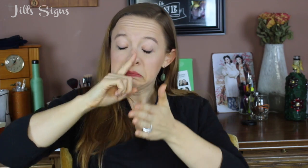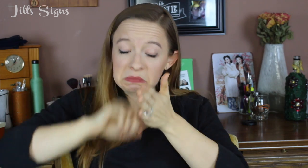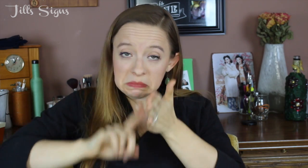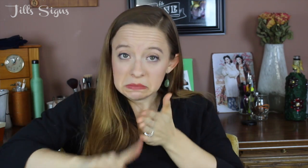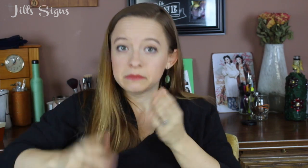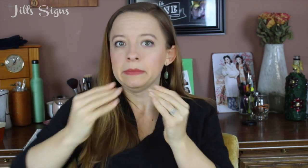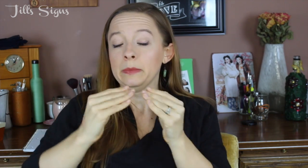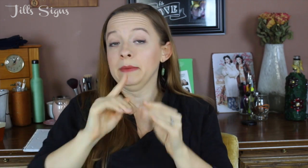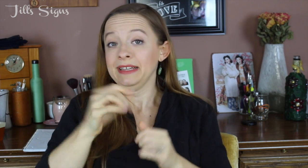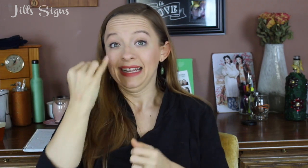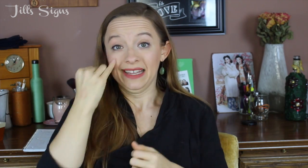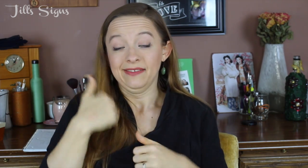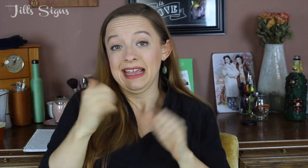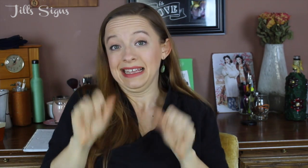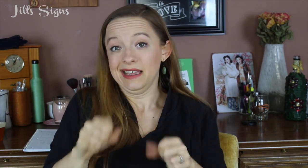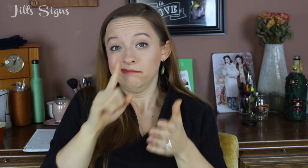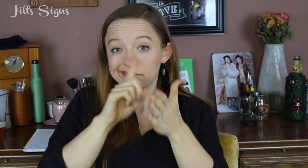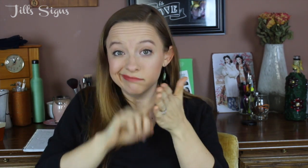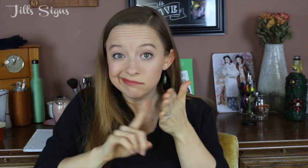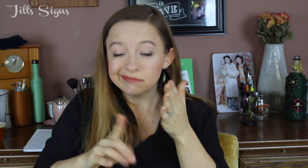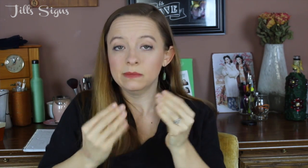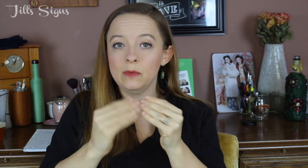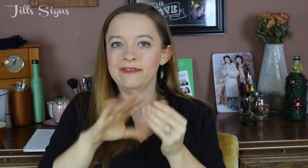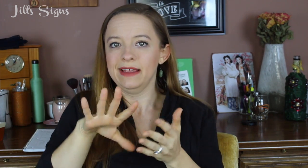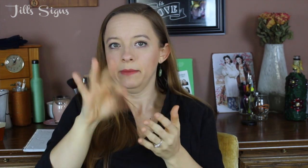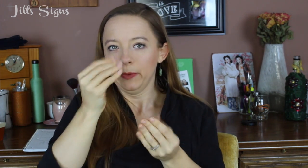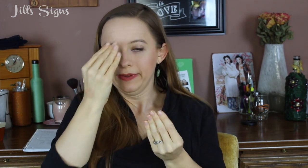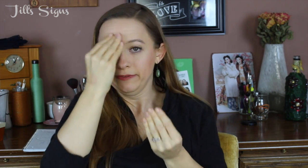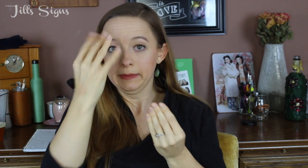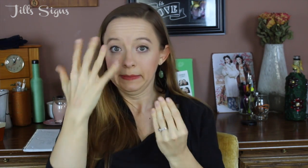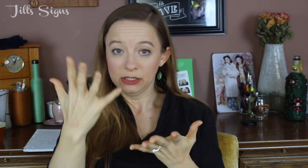I haven't really gone in depth in research with that, but maybe if I can, I can